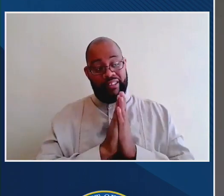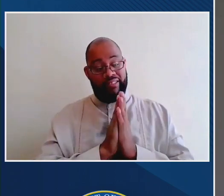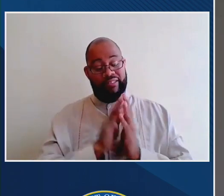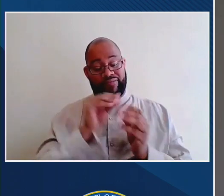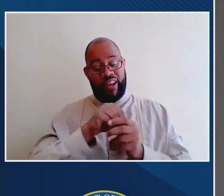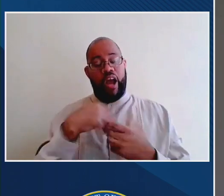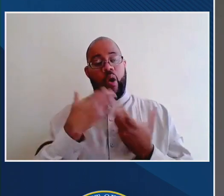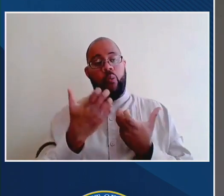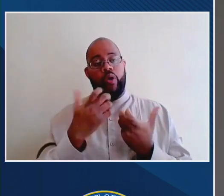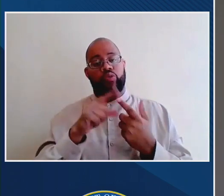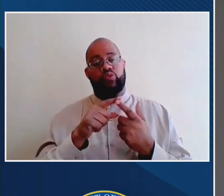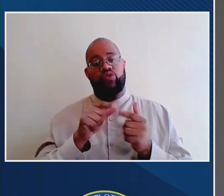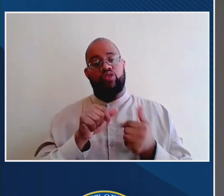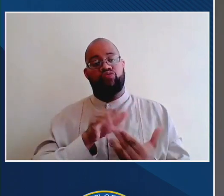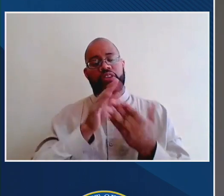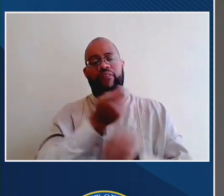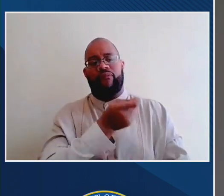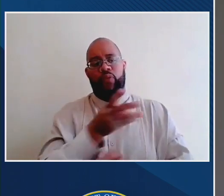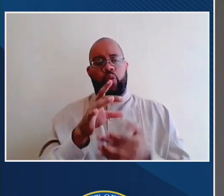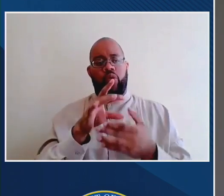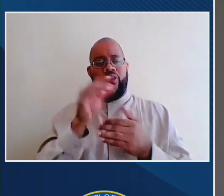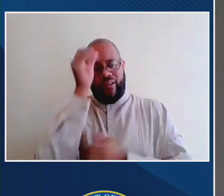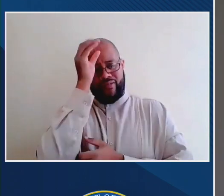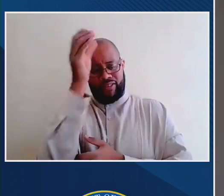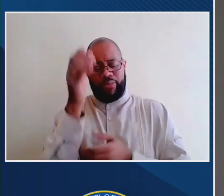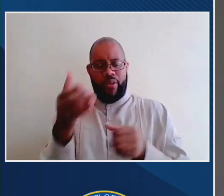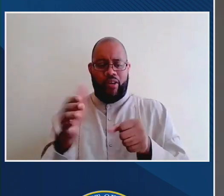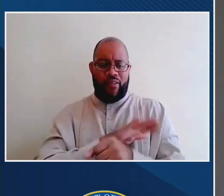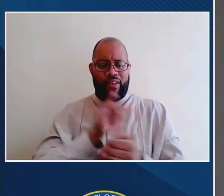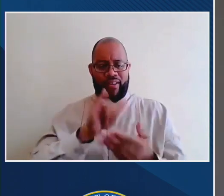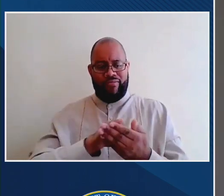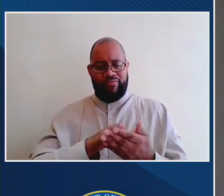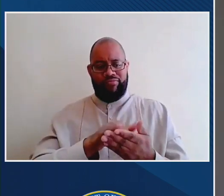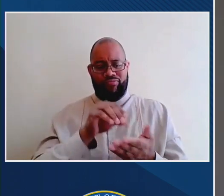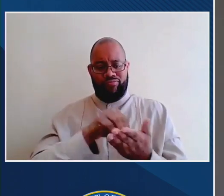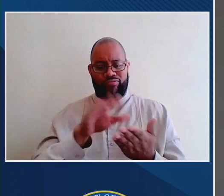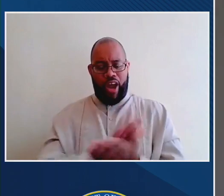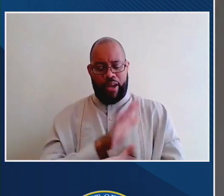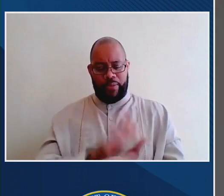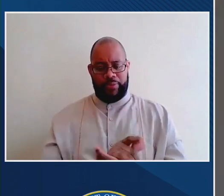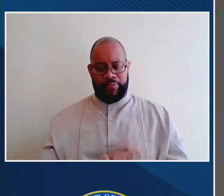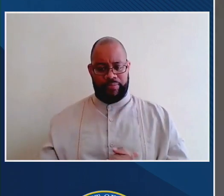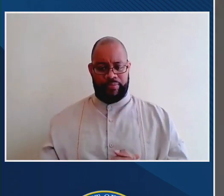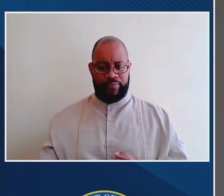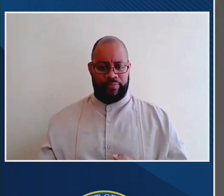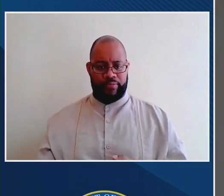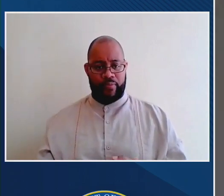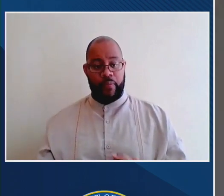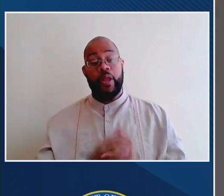address a few concepts covered in that document. Primary and alternate committee